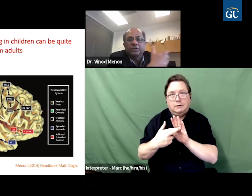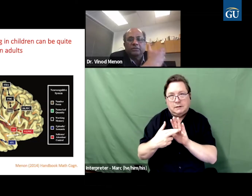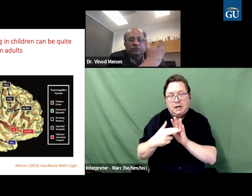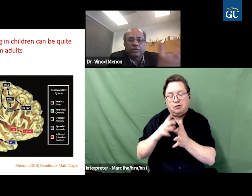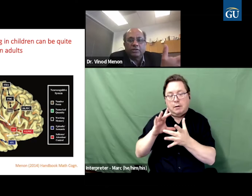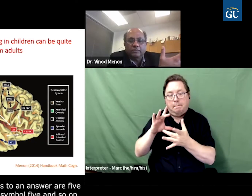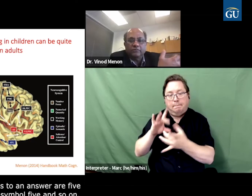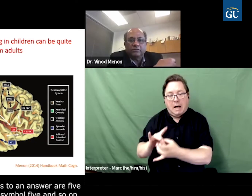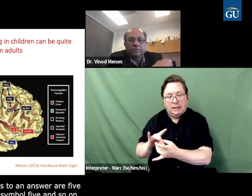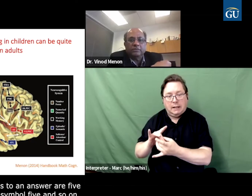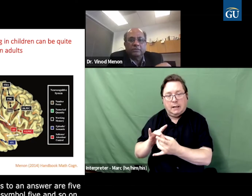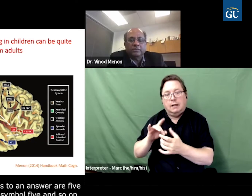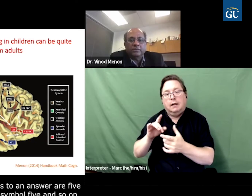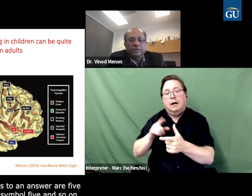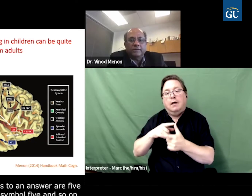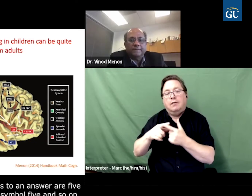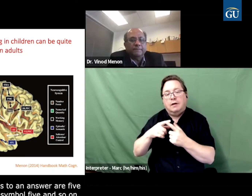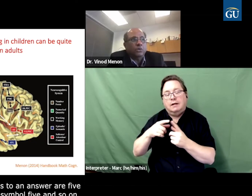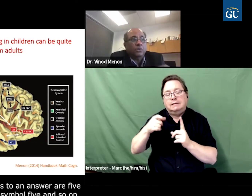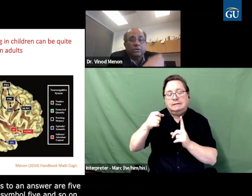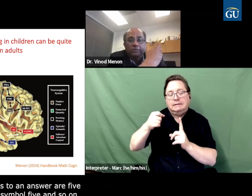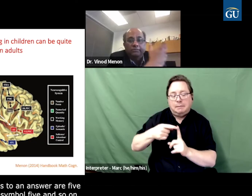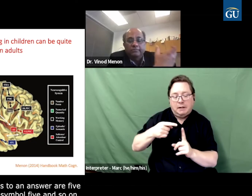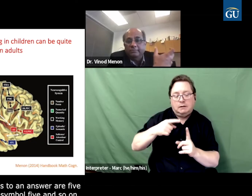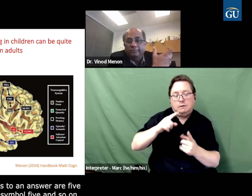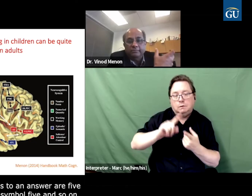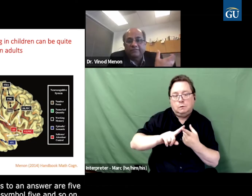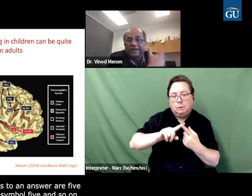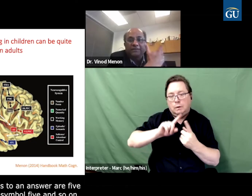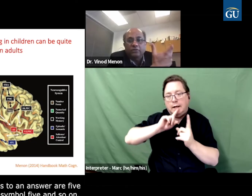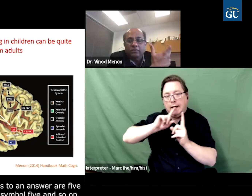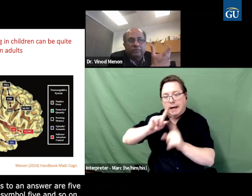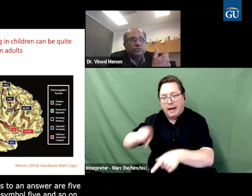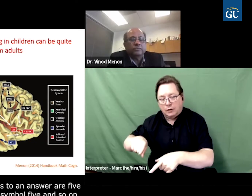um the stimulus to an answer